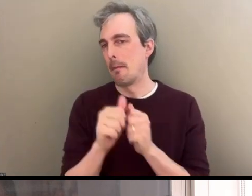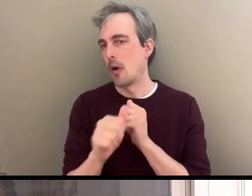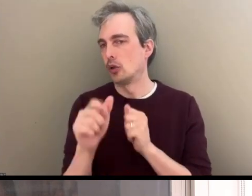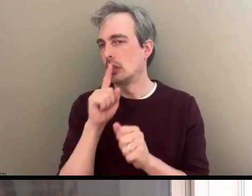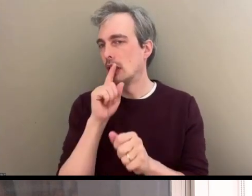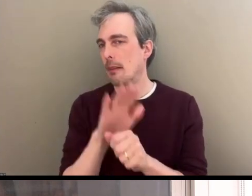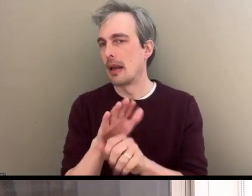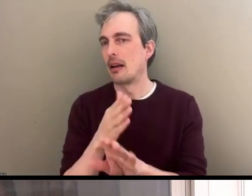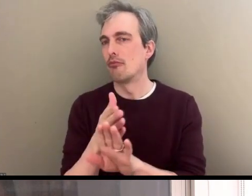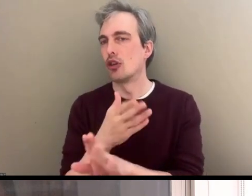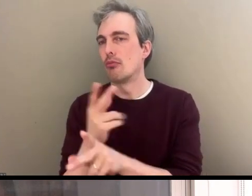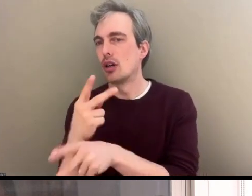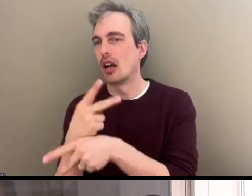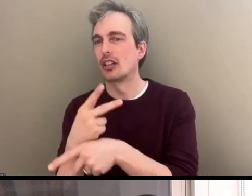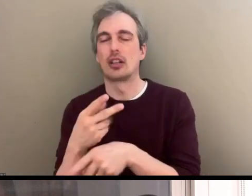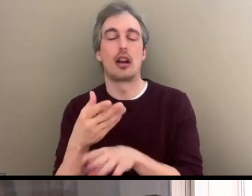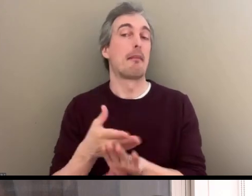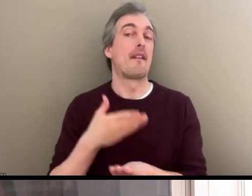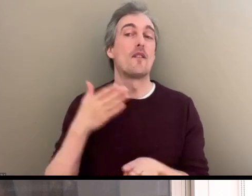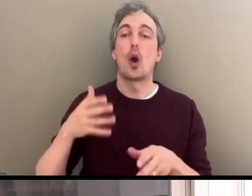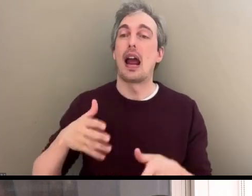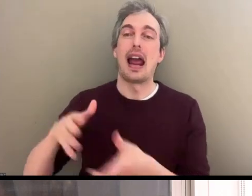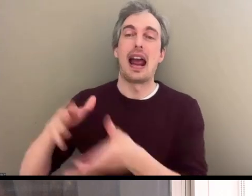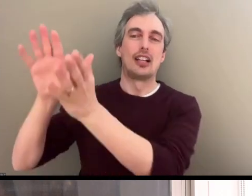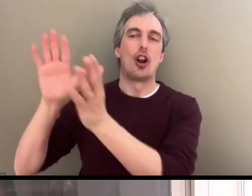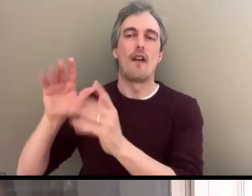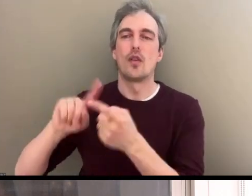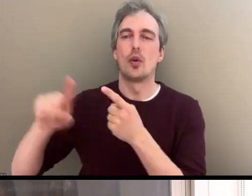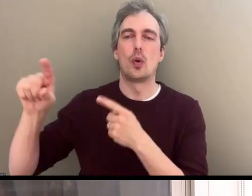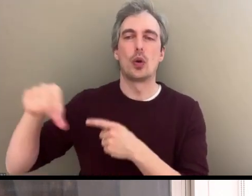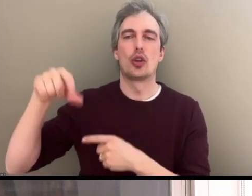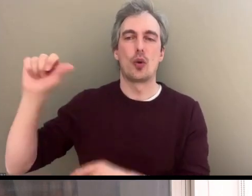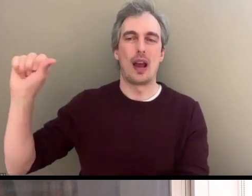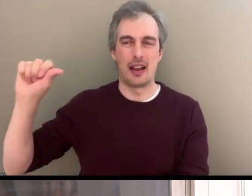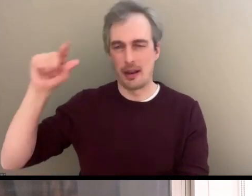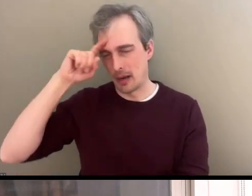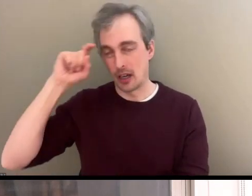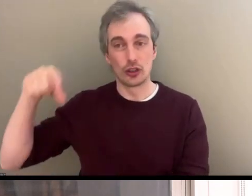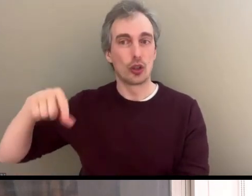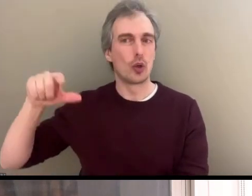you hand it off to the QA, because the QA might also reiterate that with someone with disabilities.